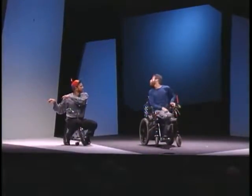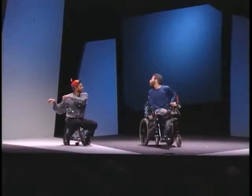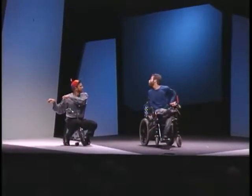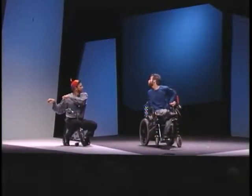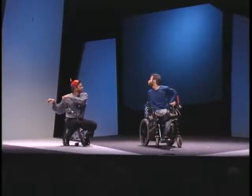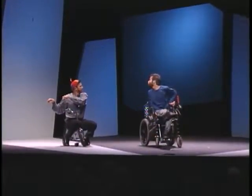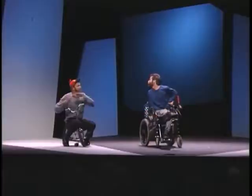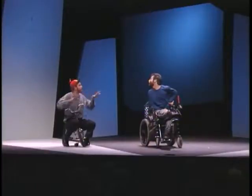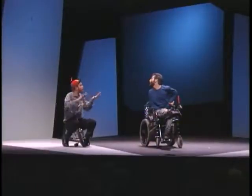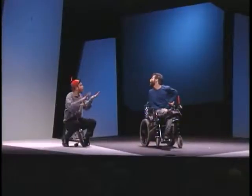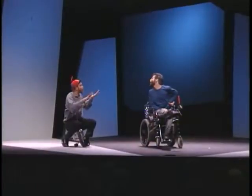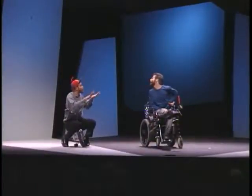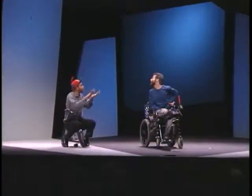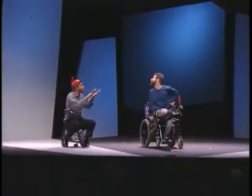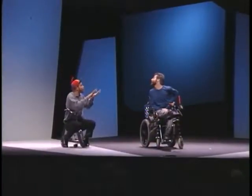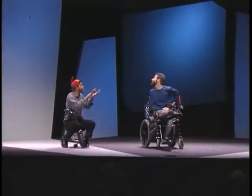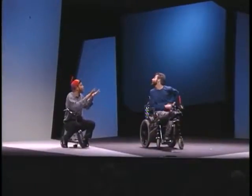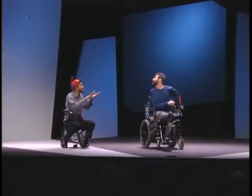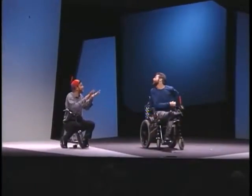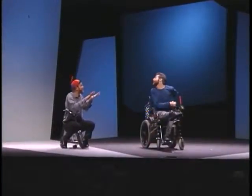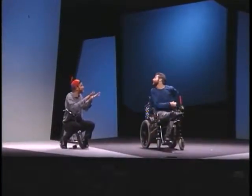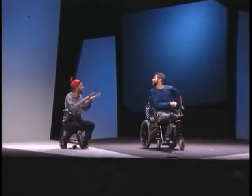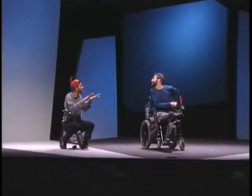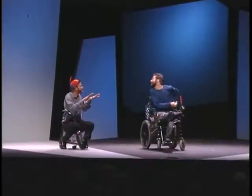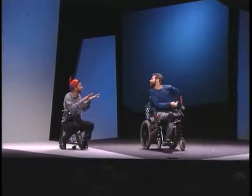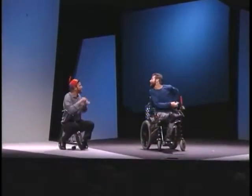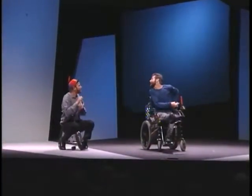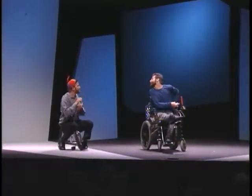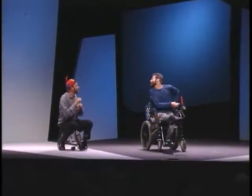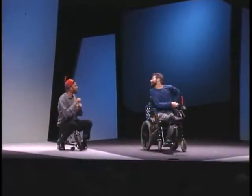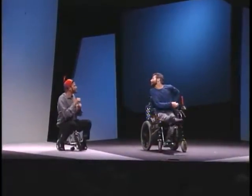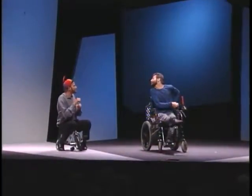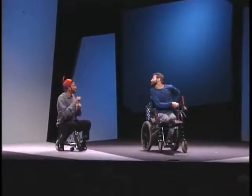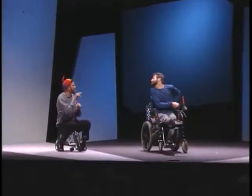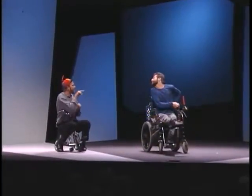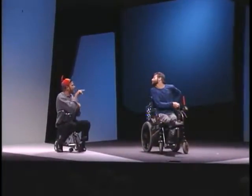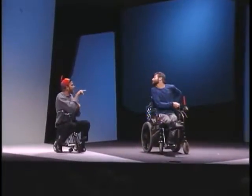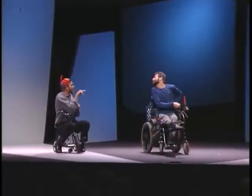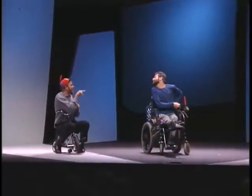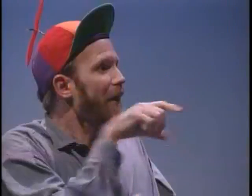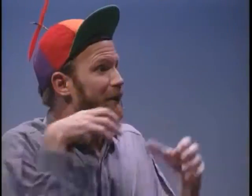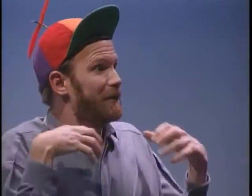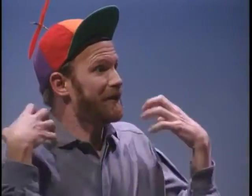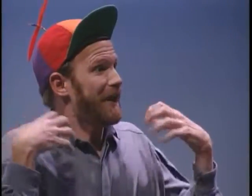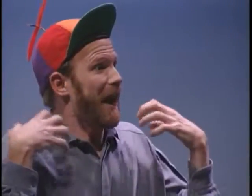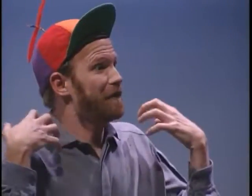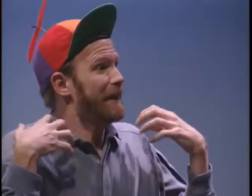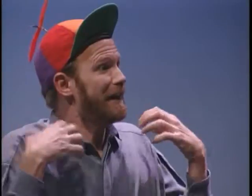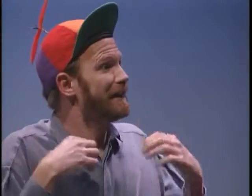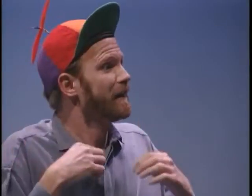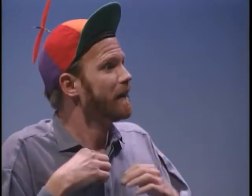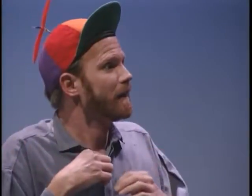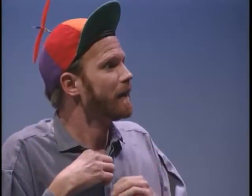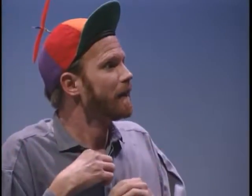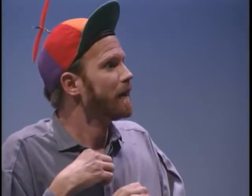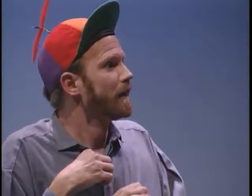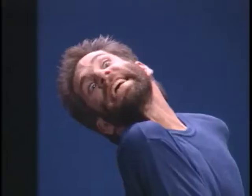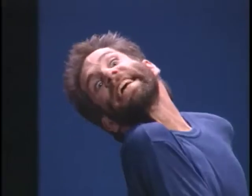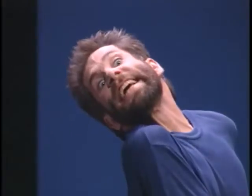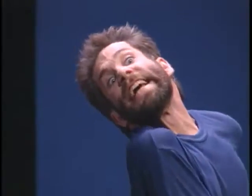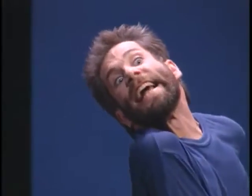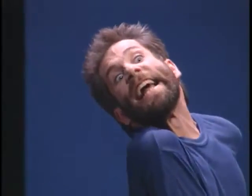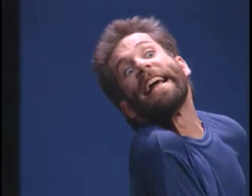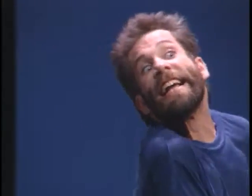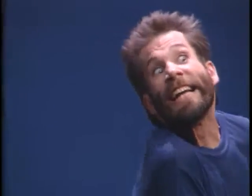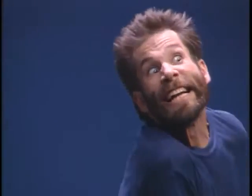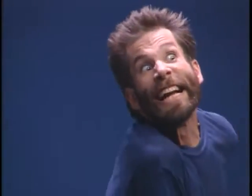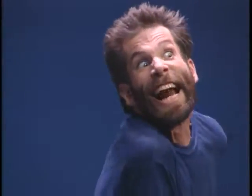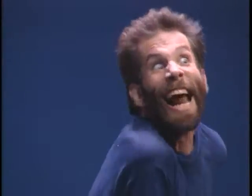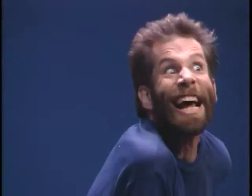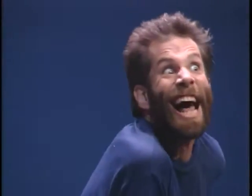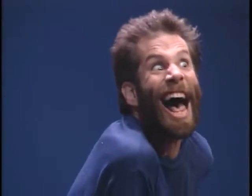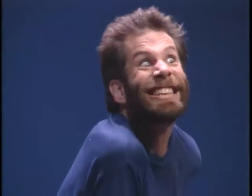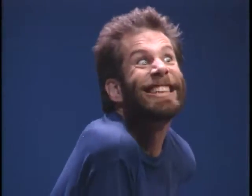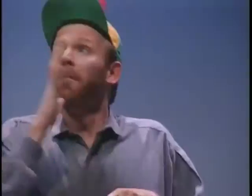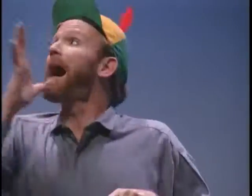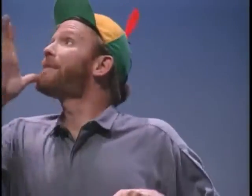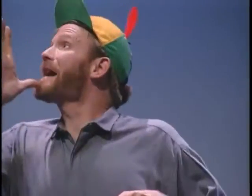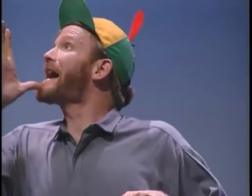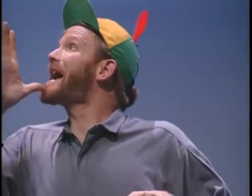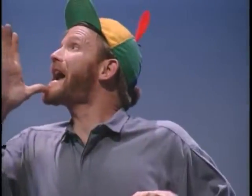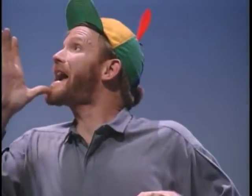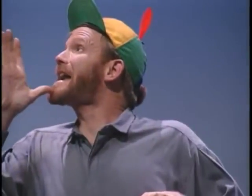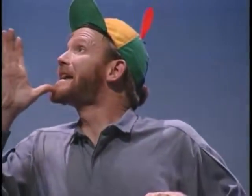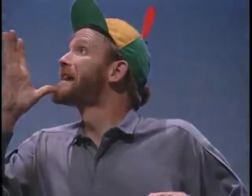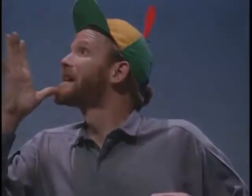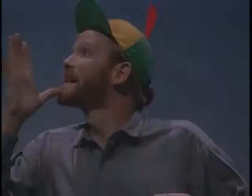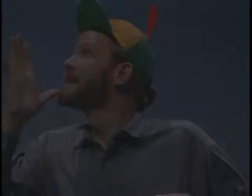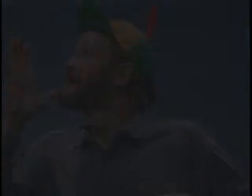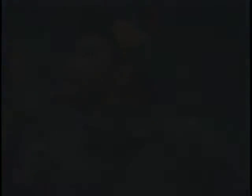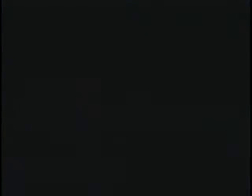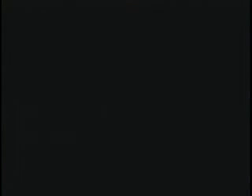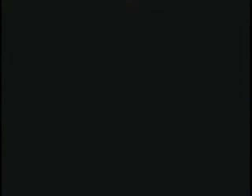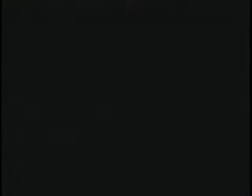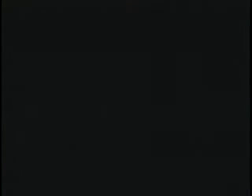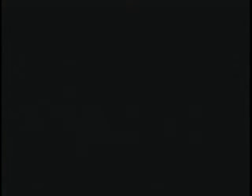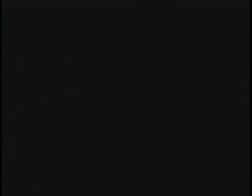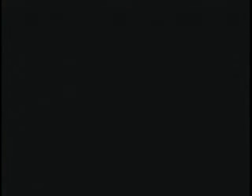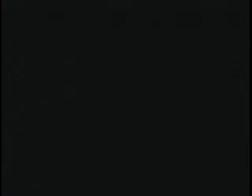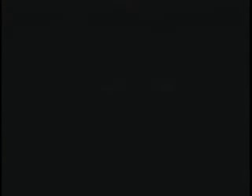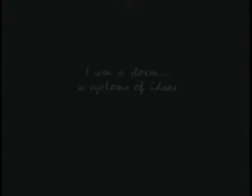no no no don't come in here are you scaring ya